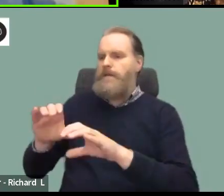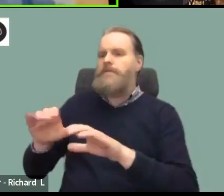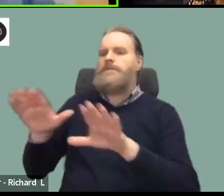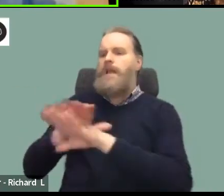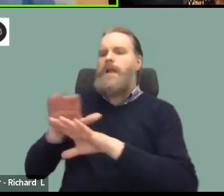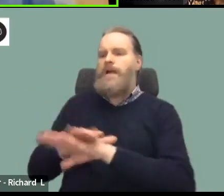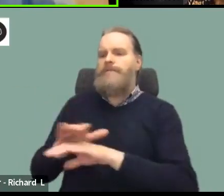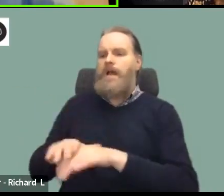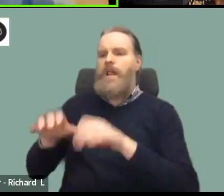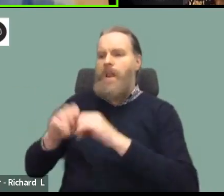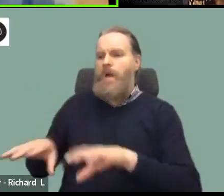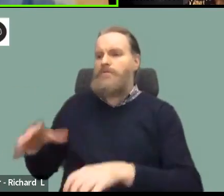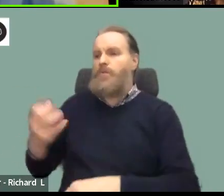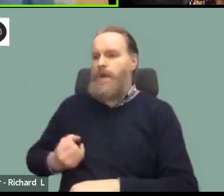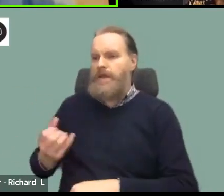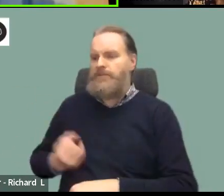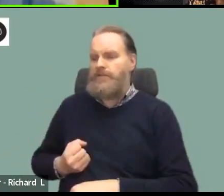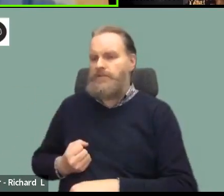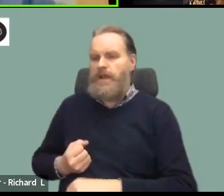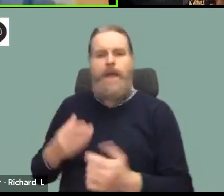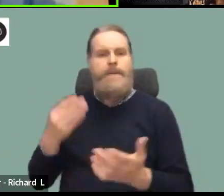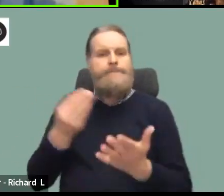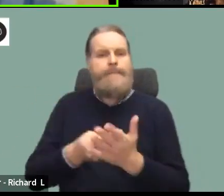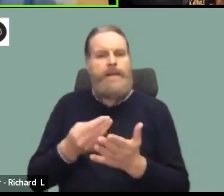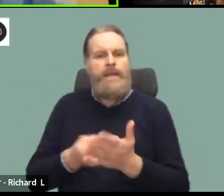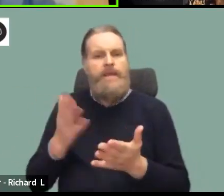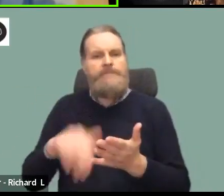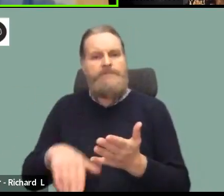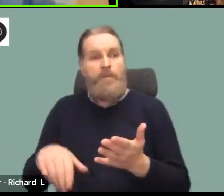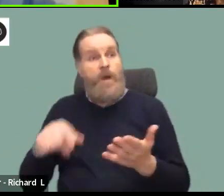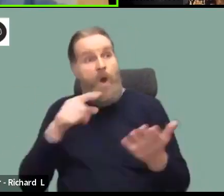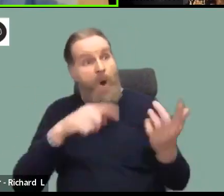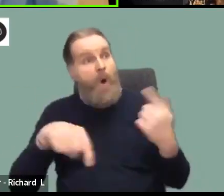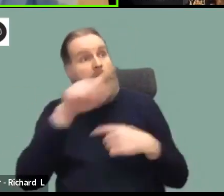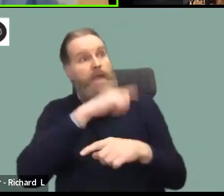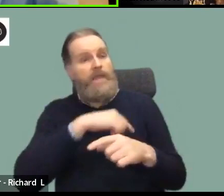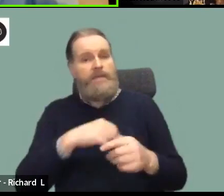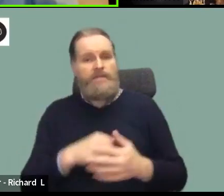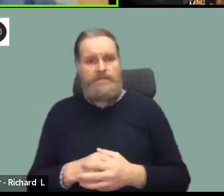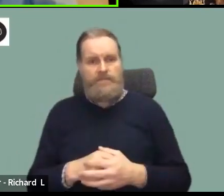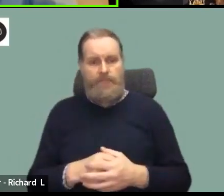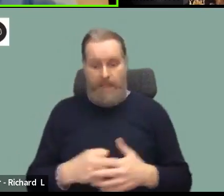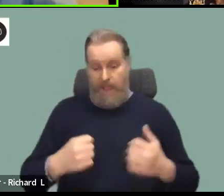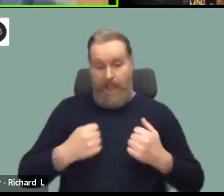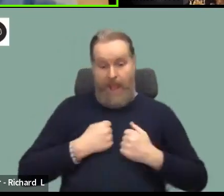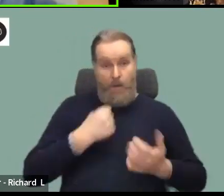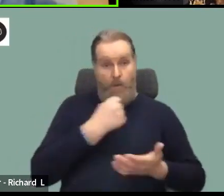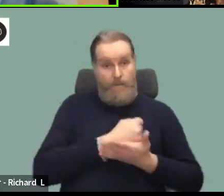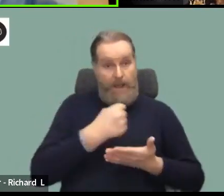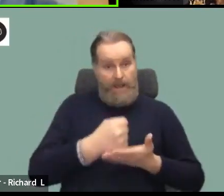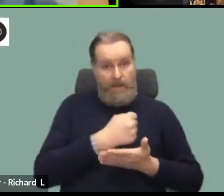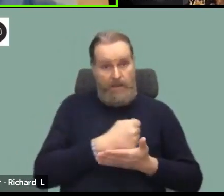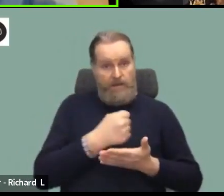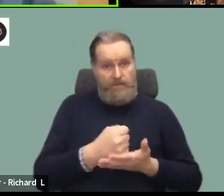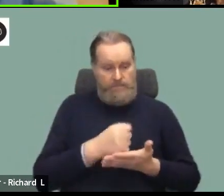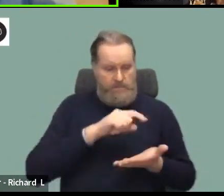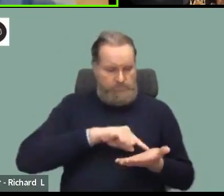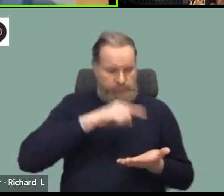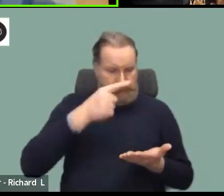that come out and selected action to ensure that members are not worse off. than That means we have to have the money means we have to have the money to raise it. The Union currently has 3 million pounds and it's like